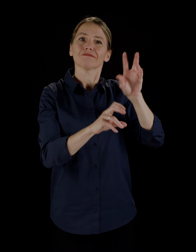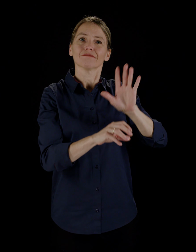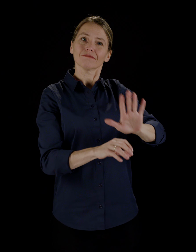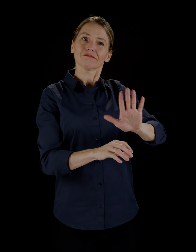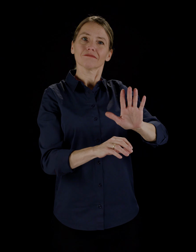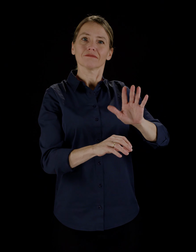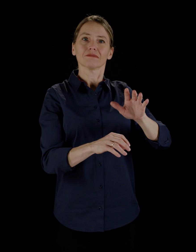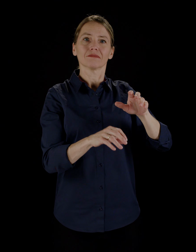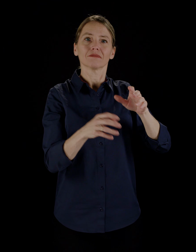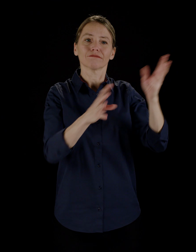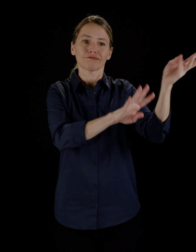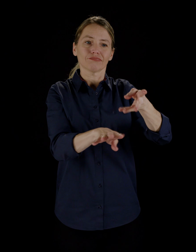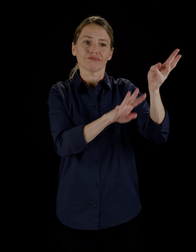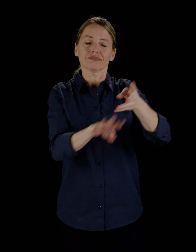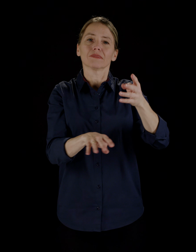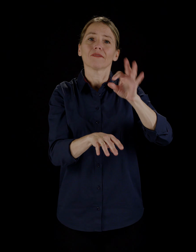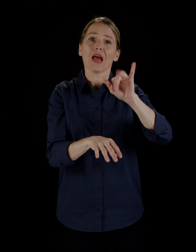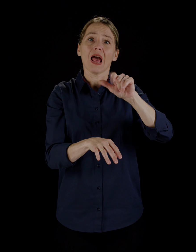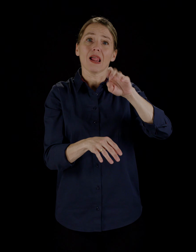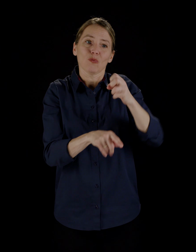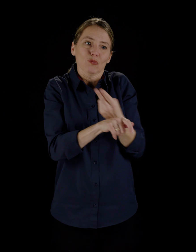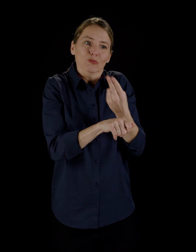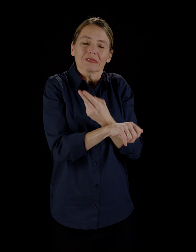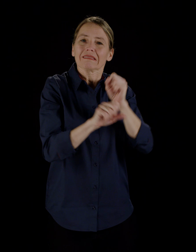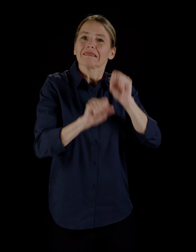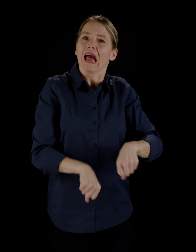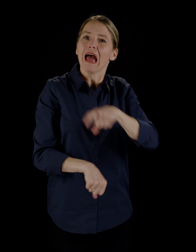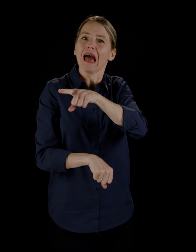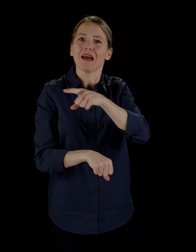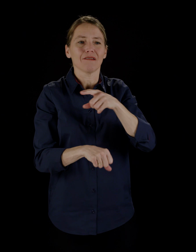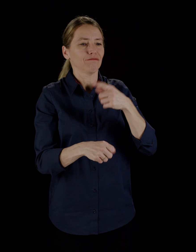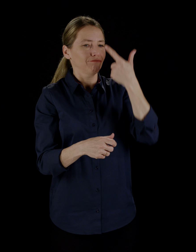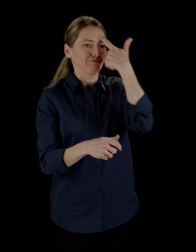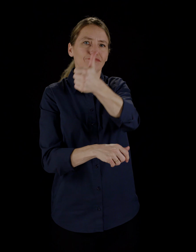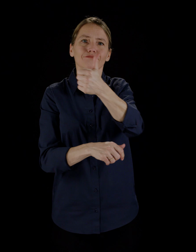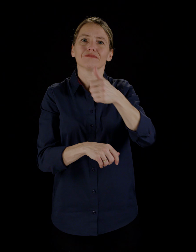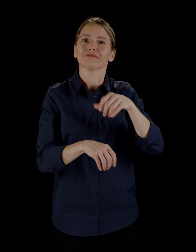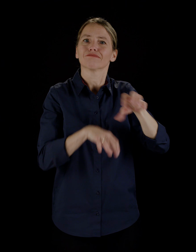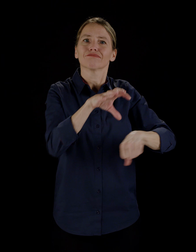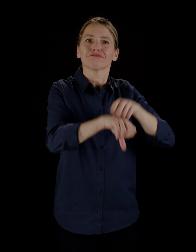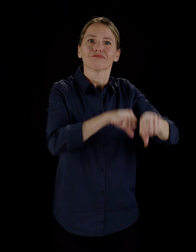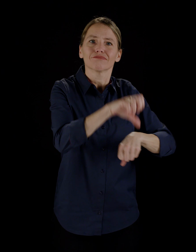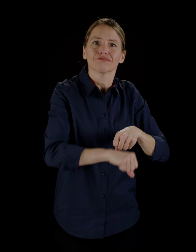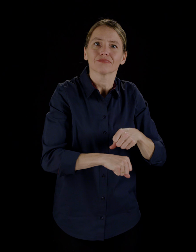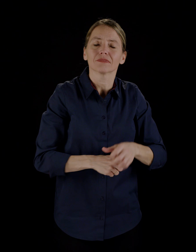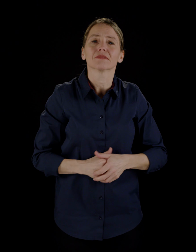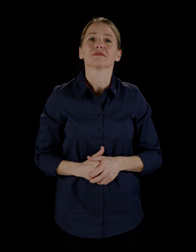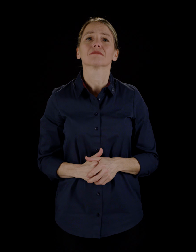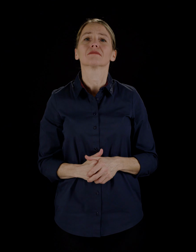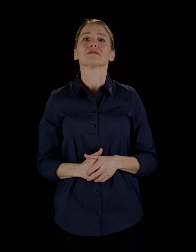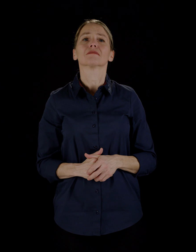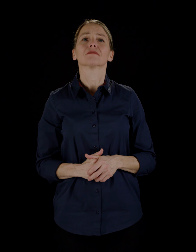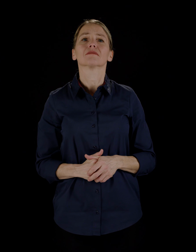group of users simultaneously. File-sharing services typically use a lot of data.